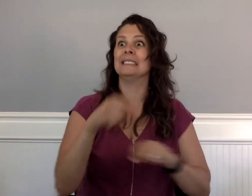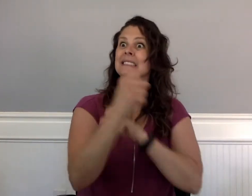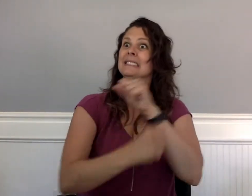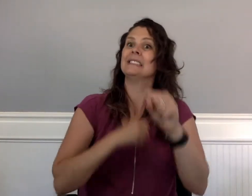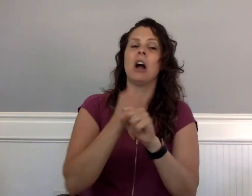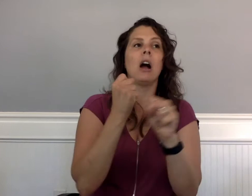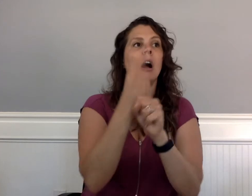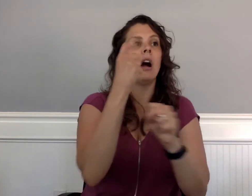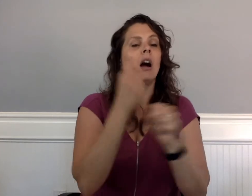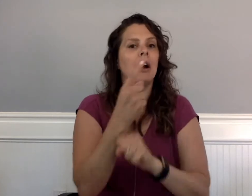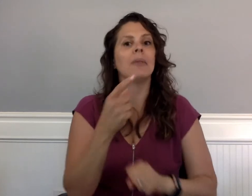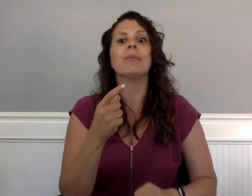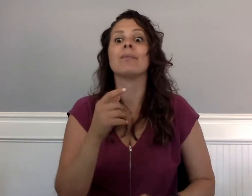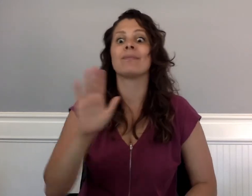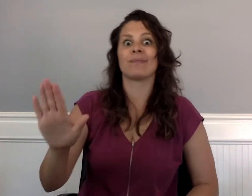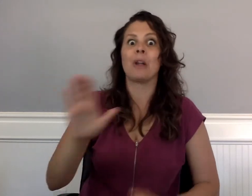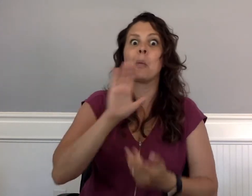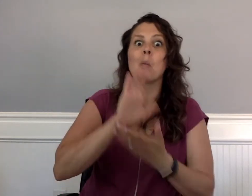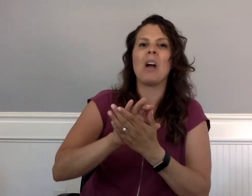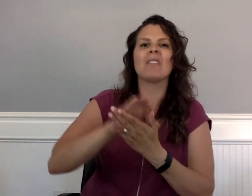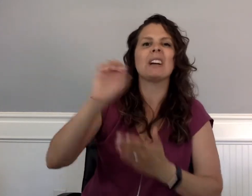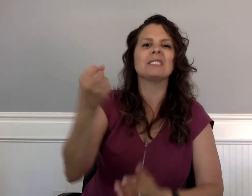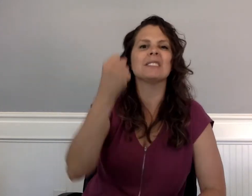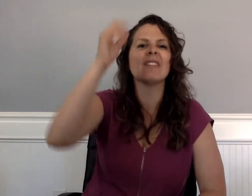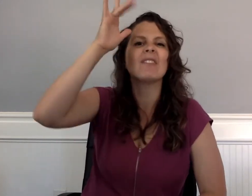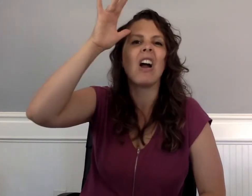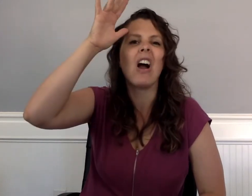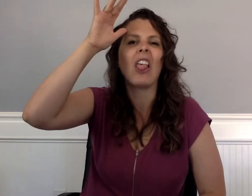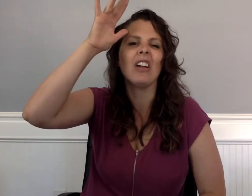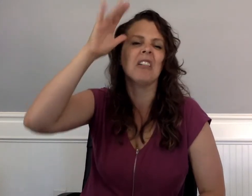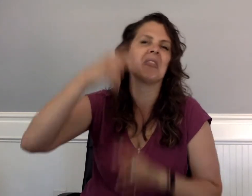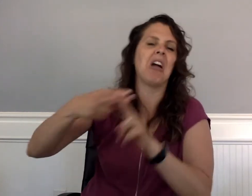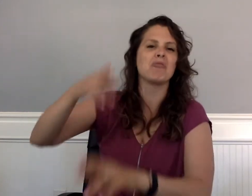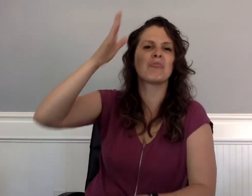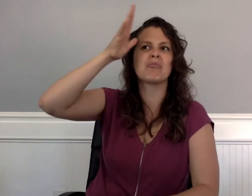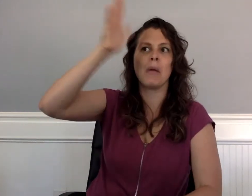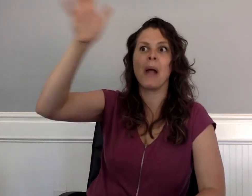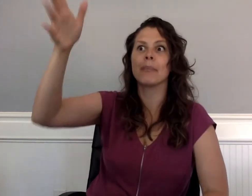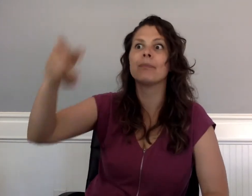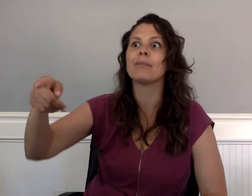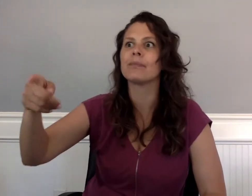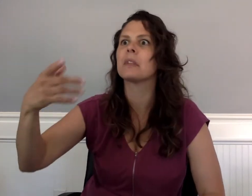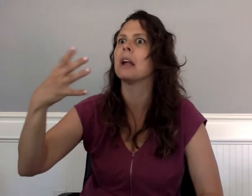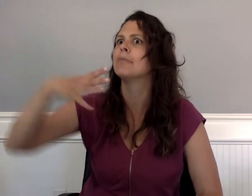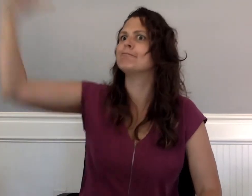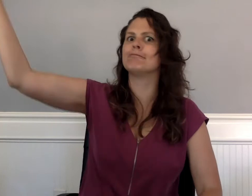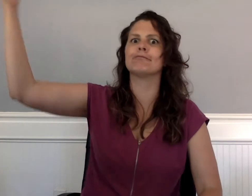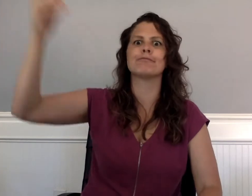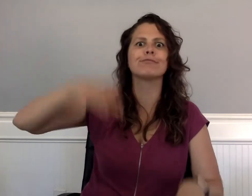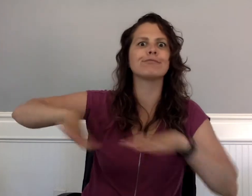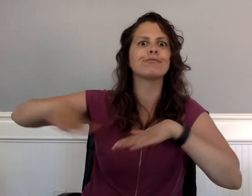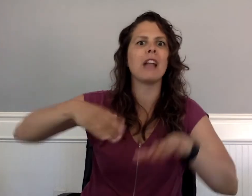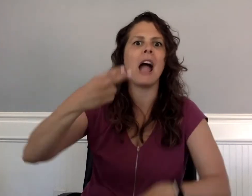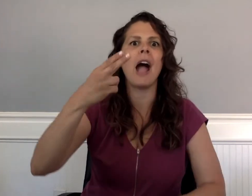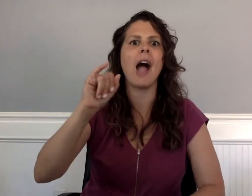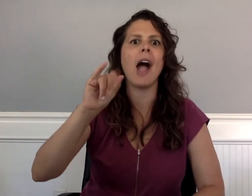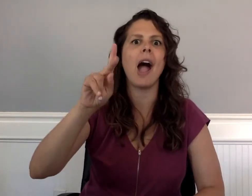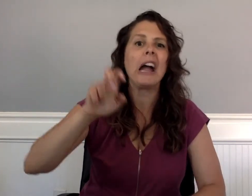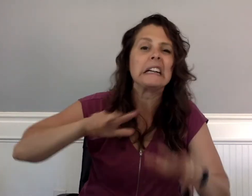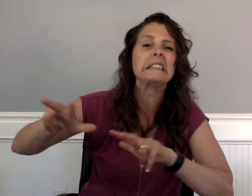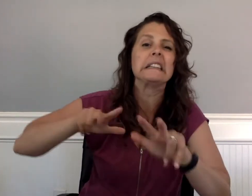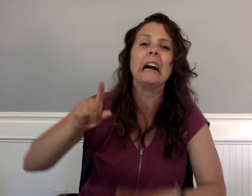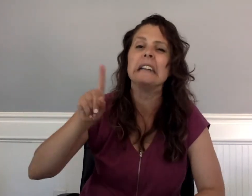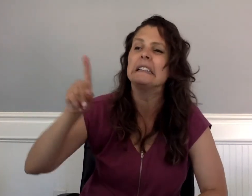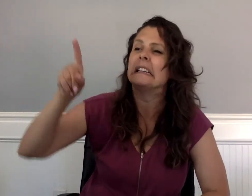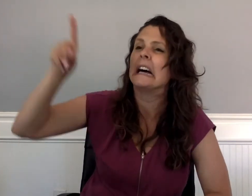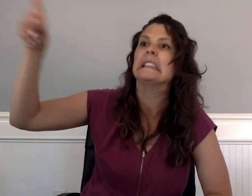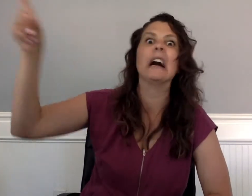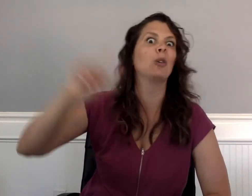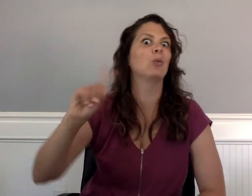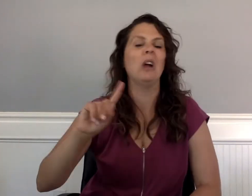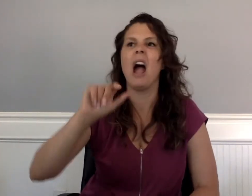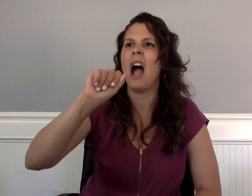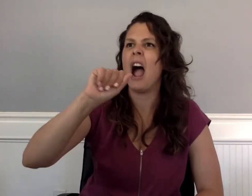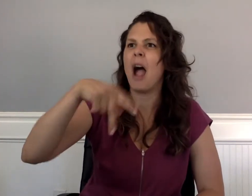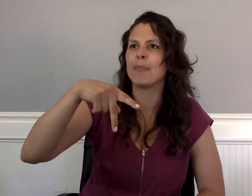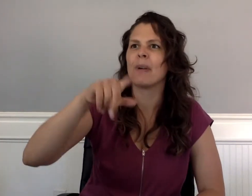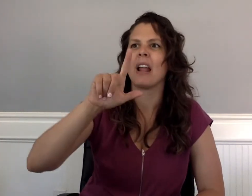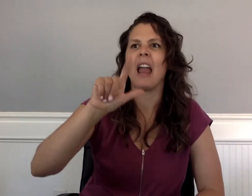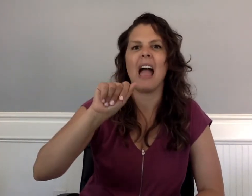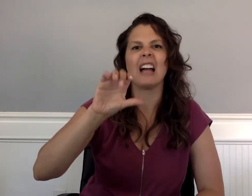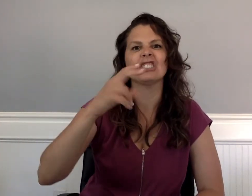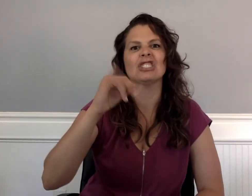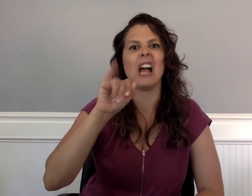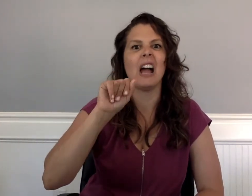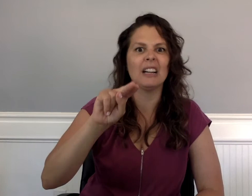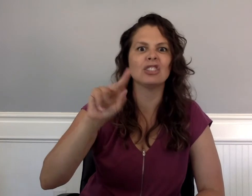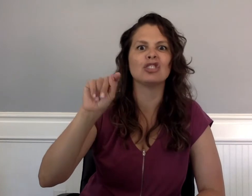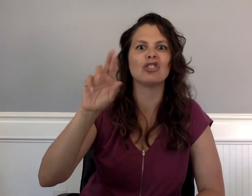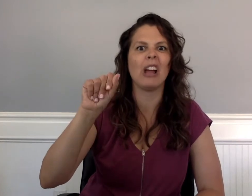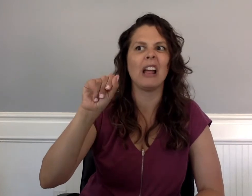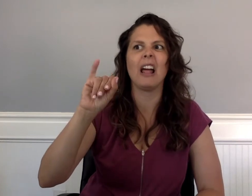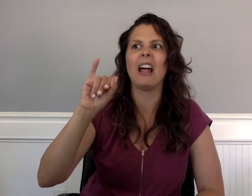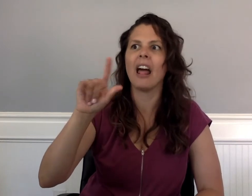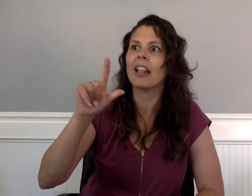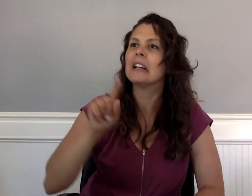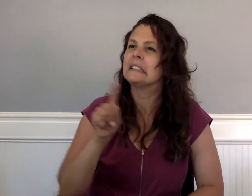but this time every year my father-in-law hikes to a special spot on the Appalachian Trail.